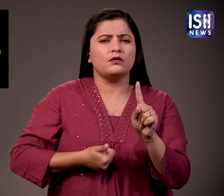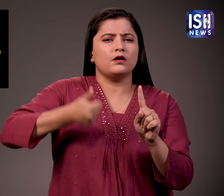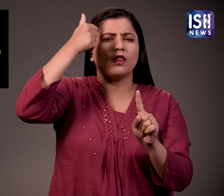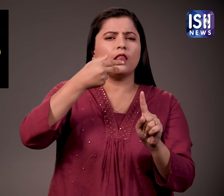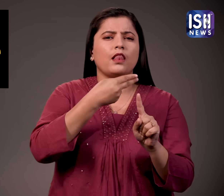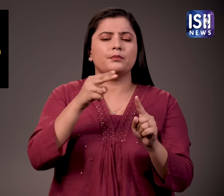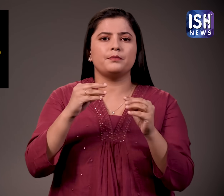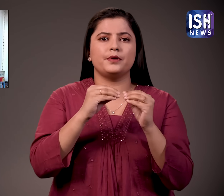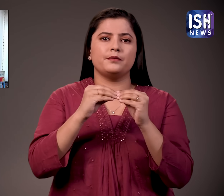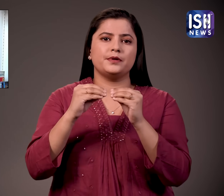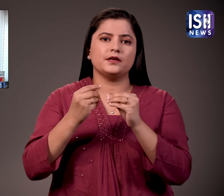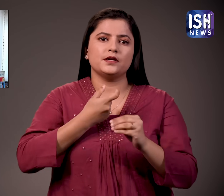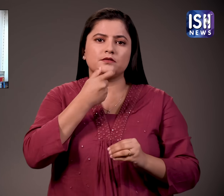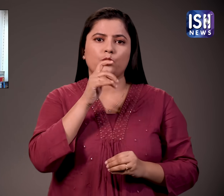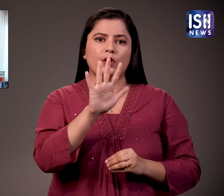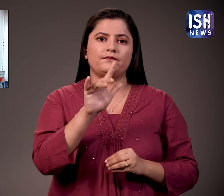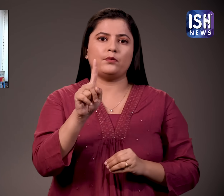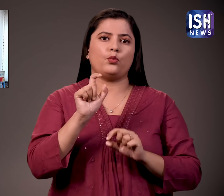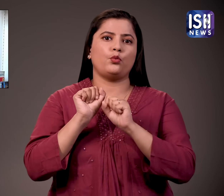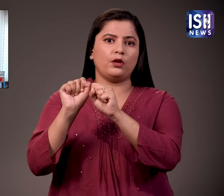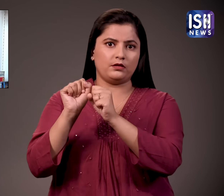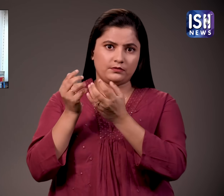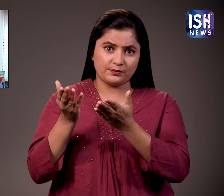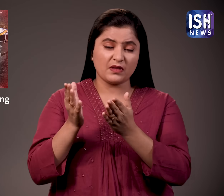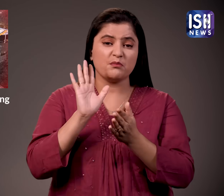The owner of Ego Media Private Limited is 51 year old Bhavesh Bhinde.